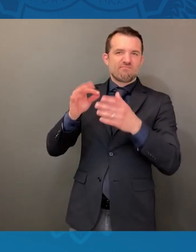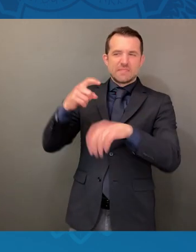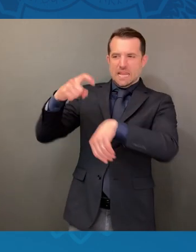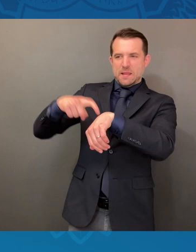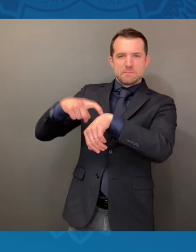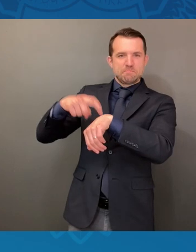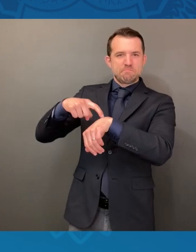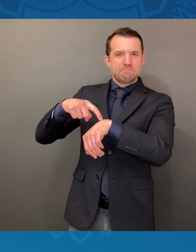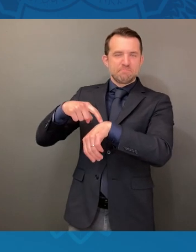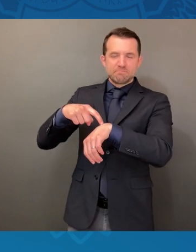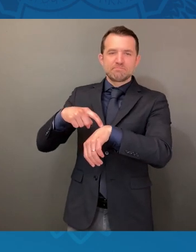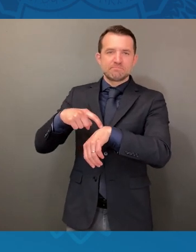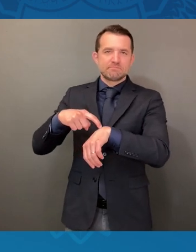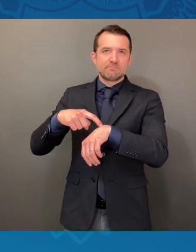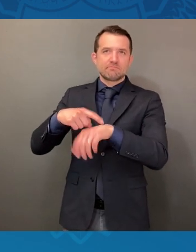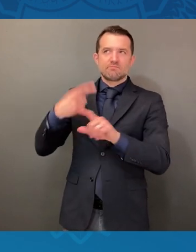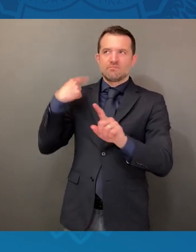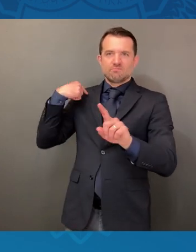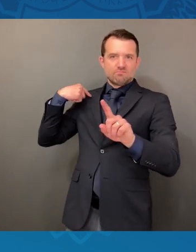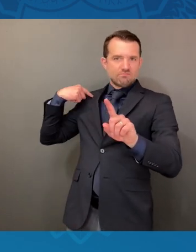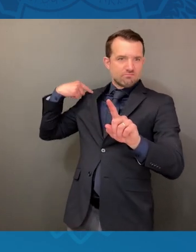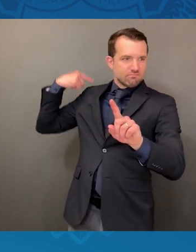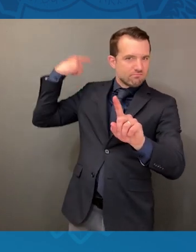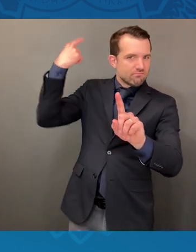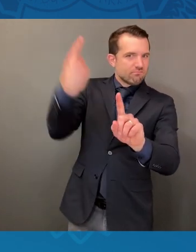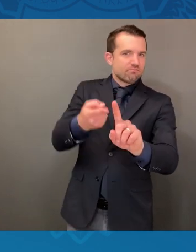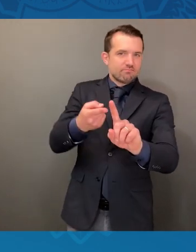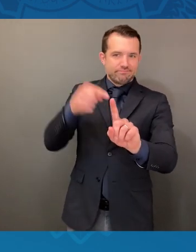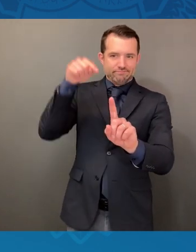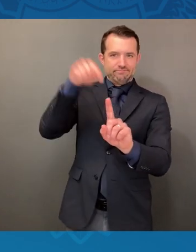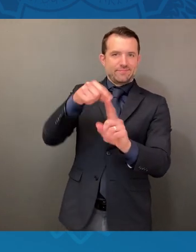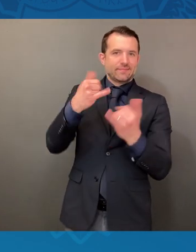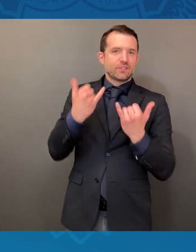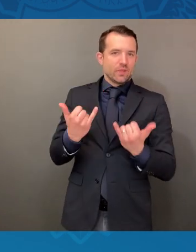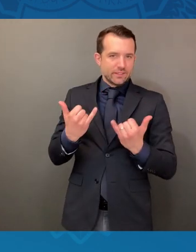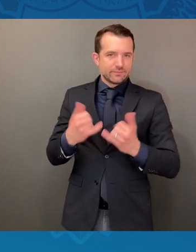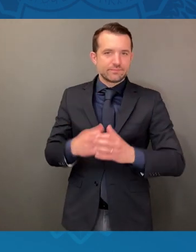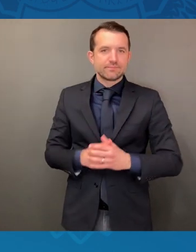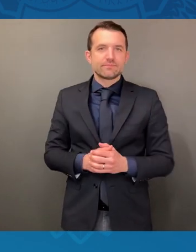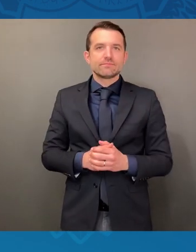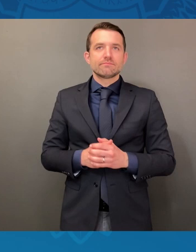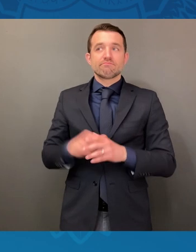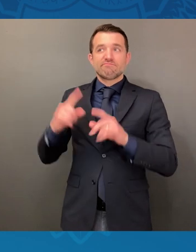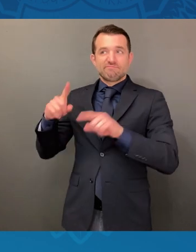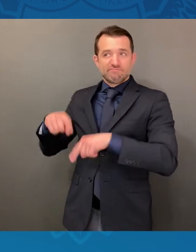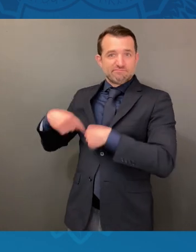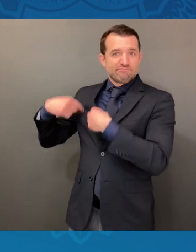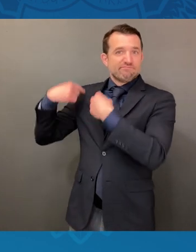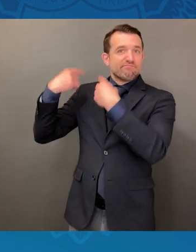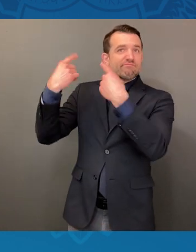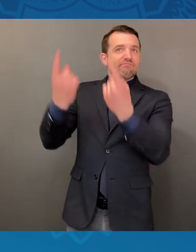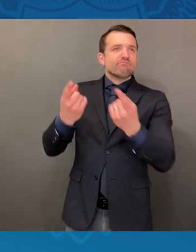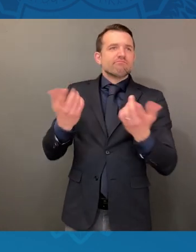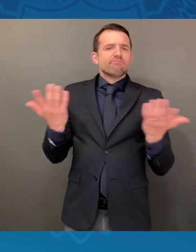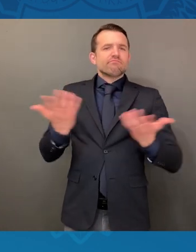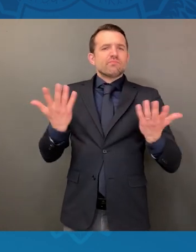So when you think about it, there is great significance to the passage of time in terms of what we need to do to lay these wires,